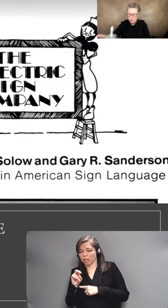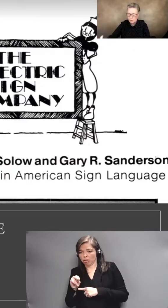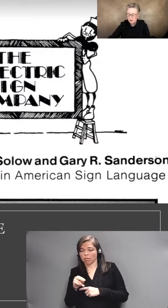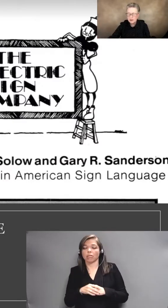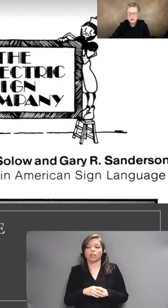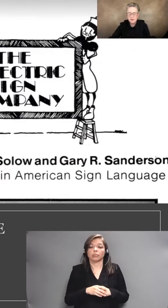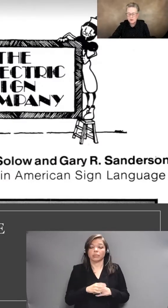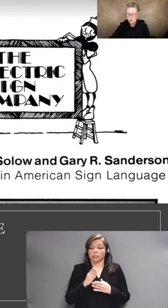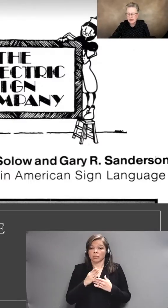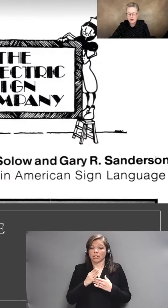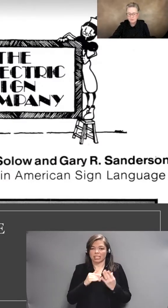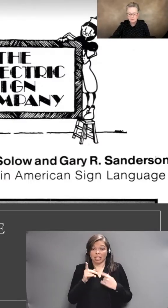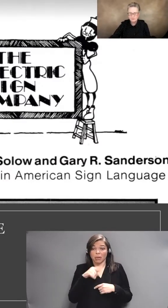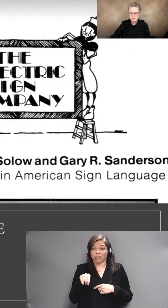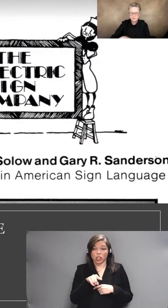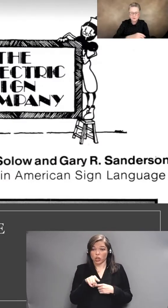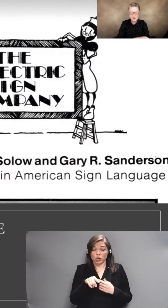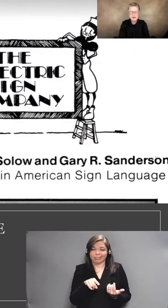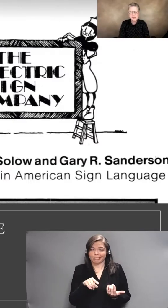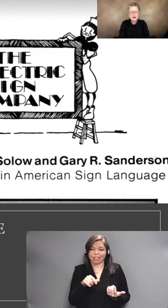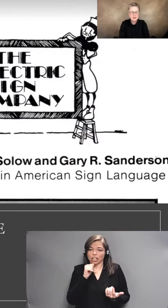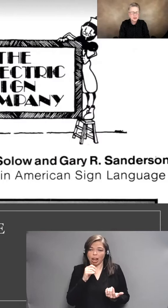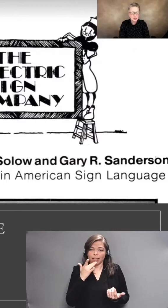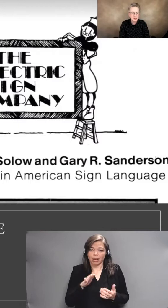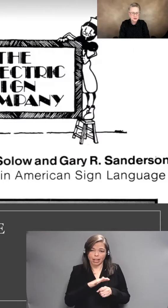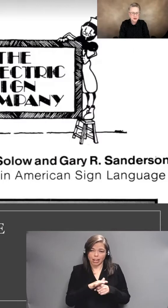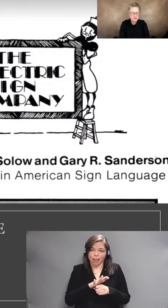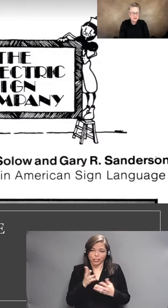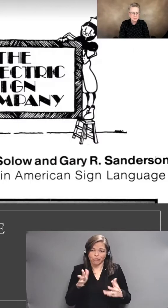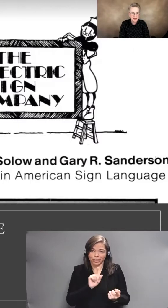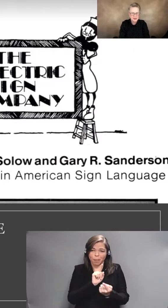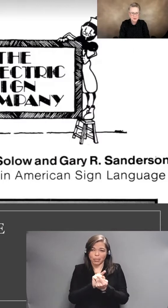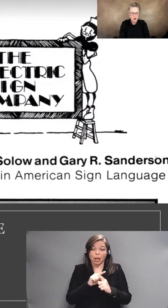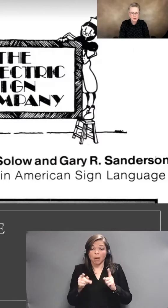weren't lucky enough to know Gary, but Gary and Sharon used to have this amazing program